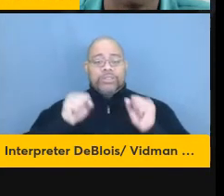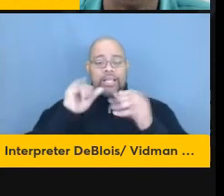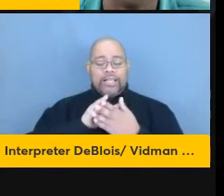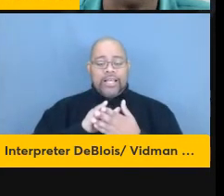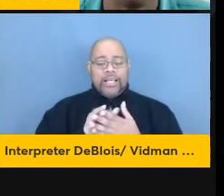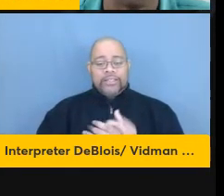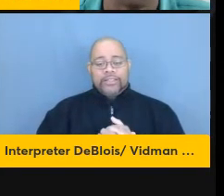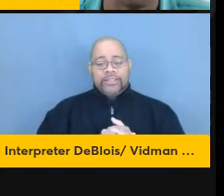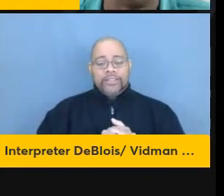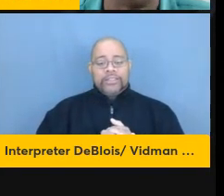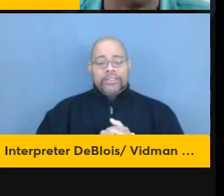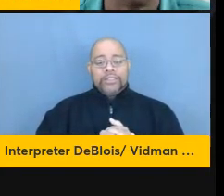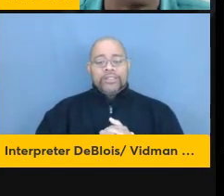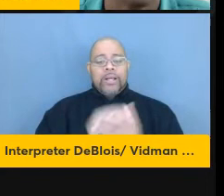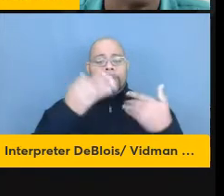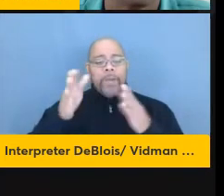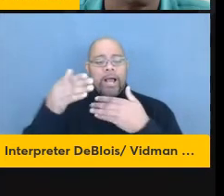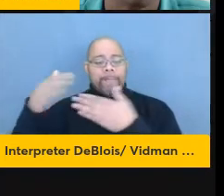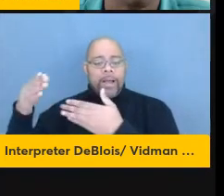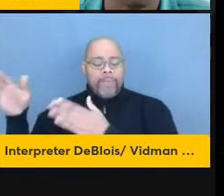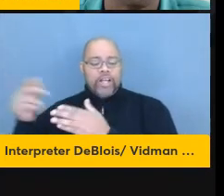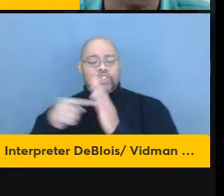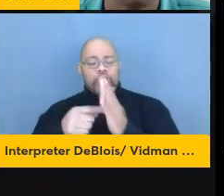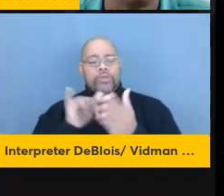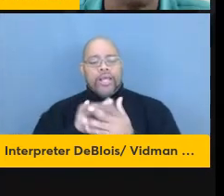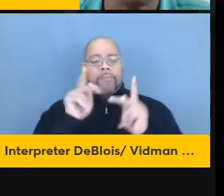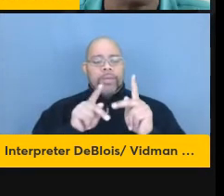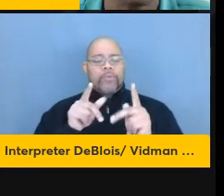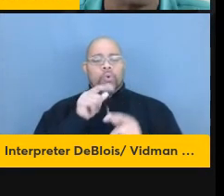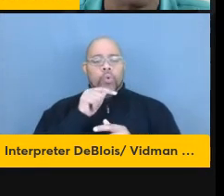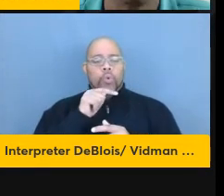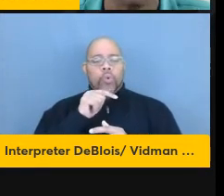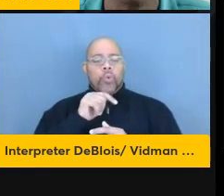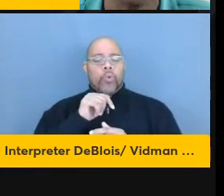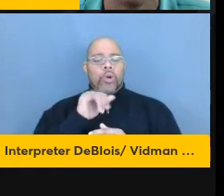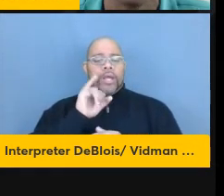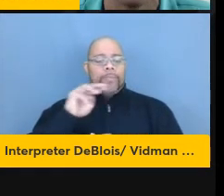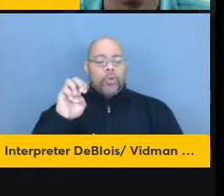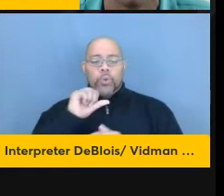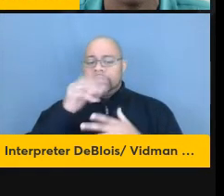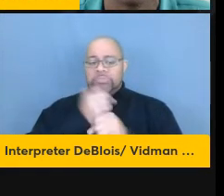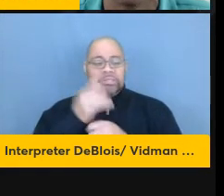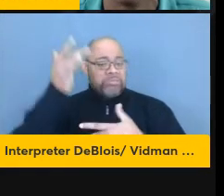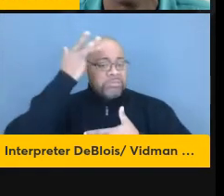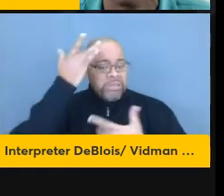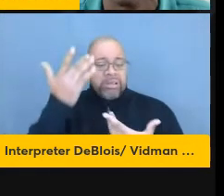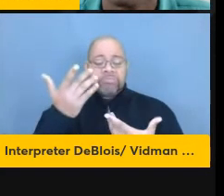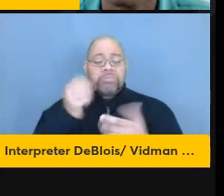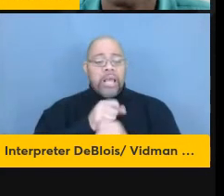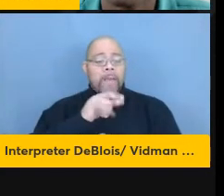That's what those boxes show. These are the people who are immune, they didn't get a fever, clear, they're parasites. These